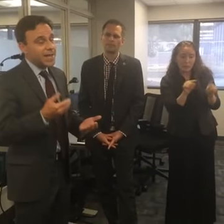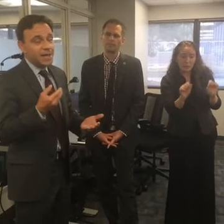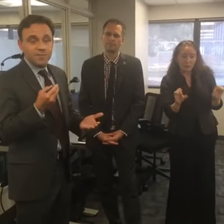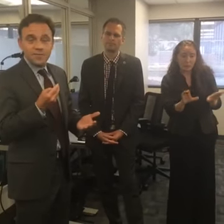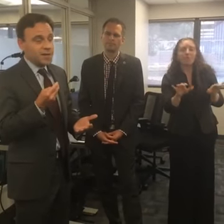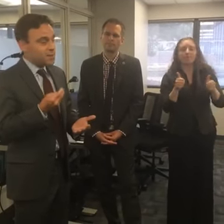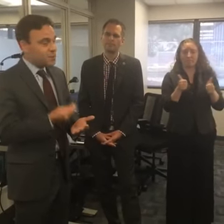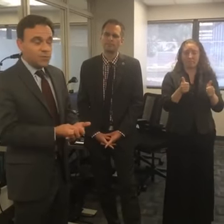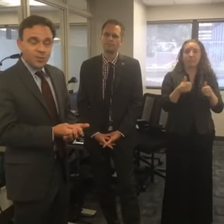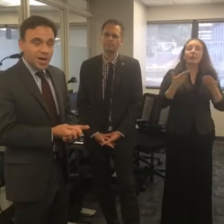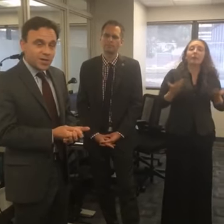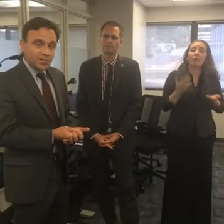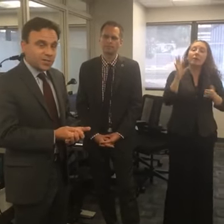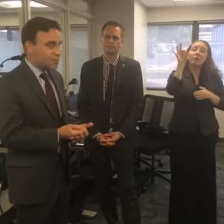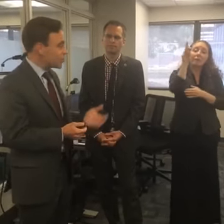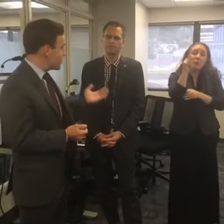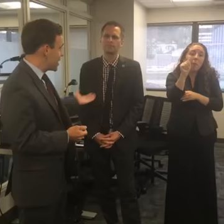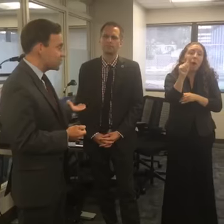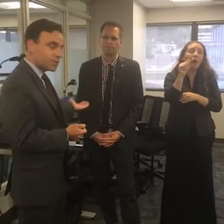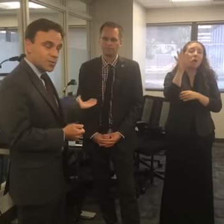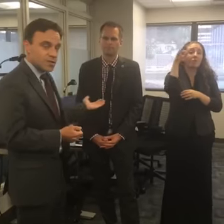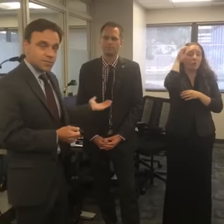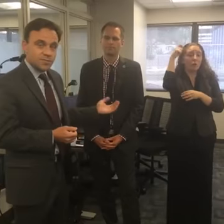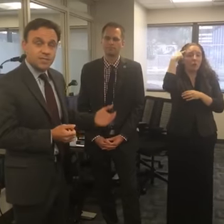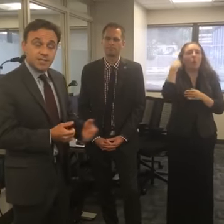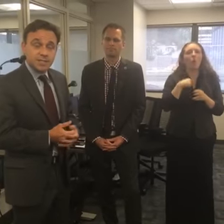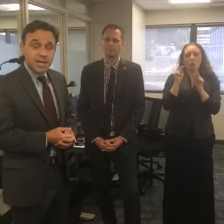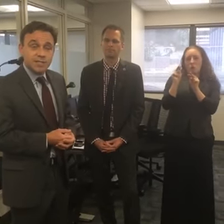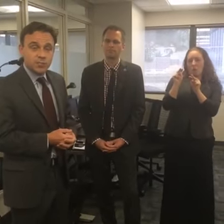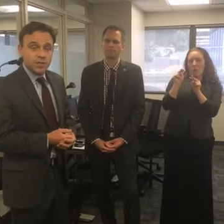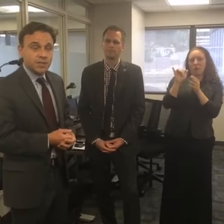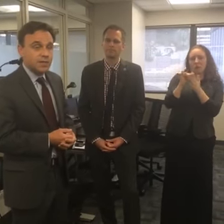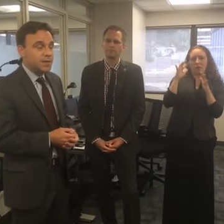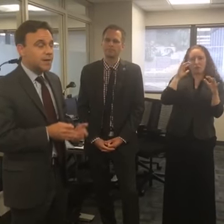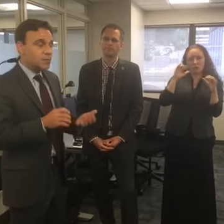we have, we've been monitoring this storm, thanks to the weather service since last week,